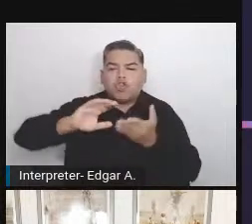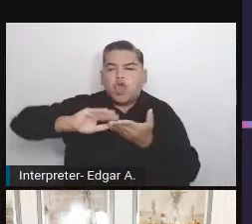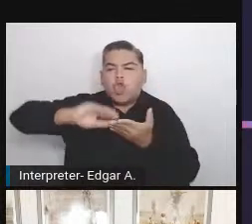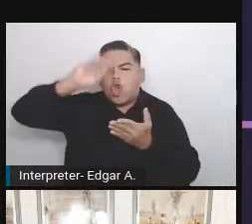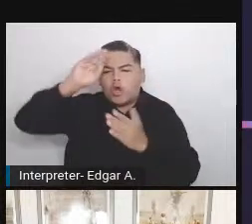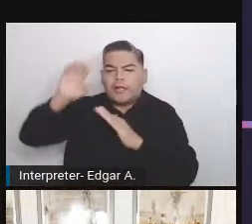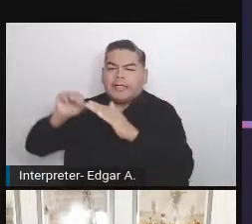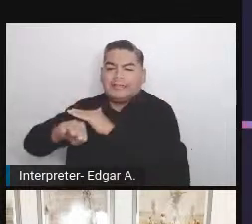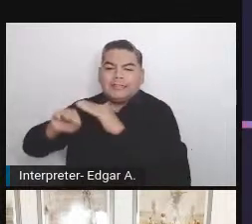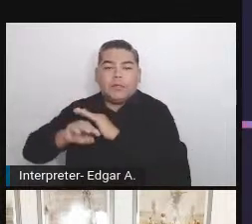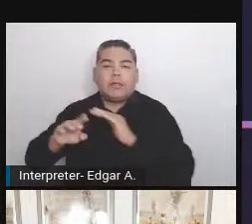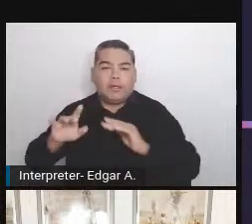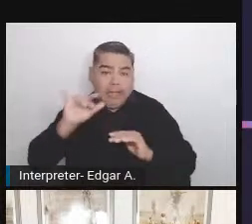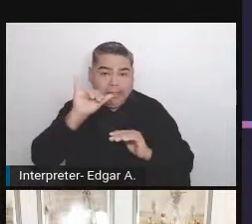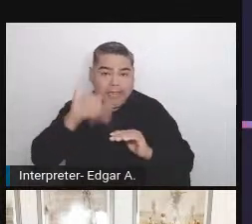. Such